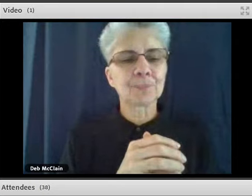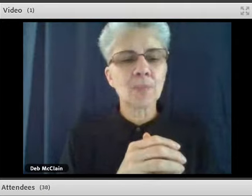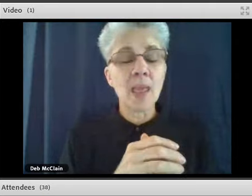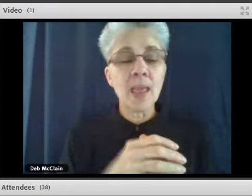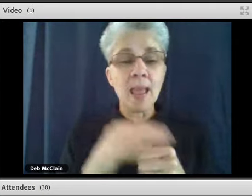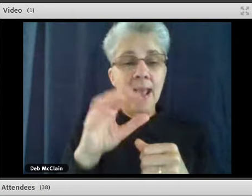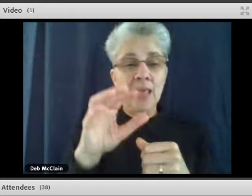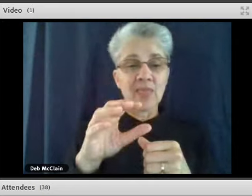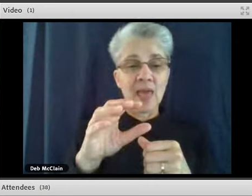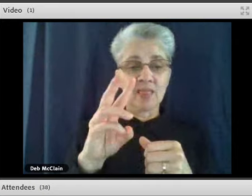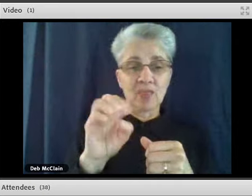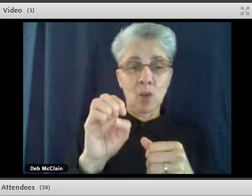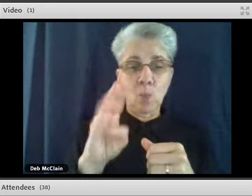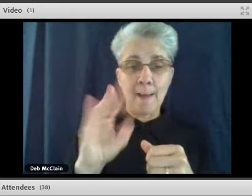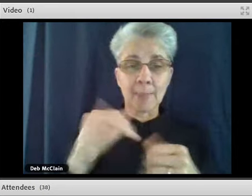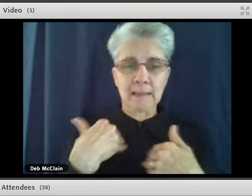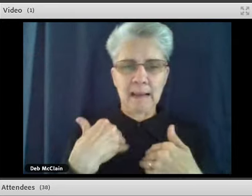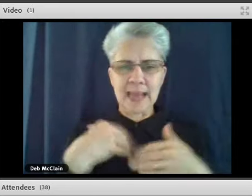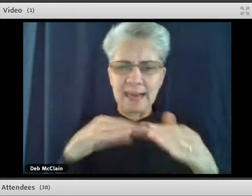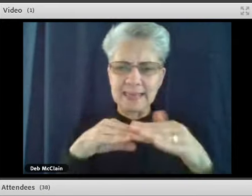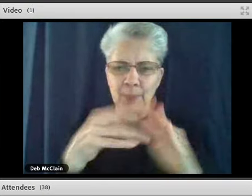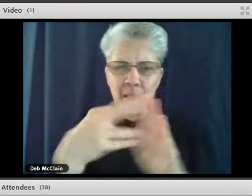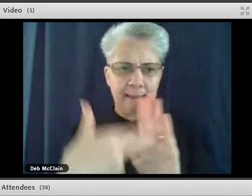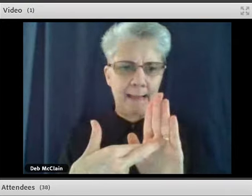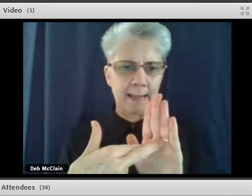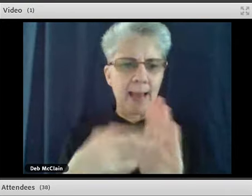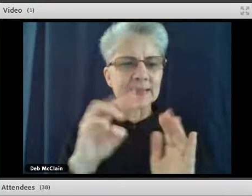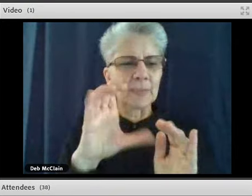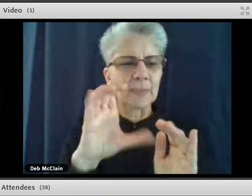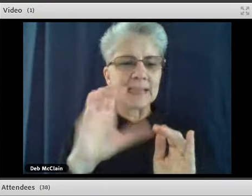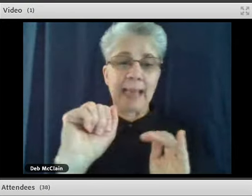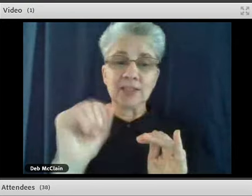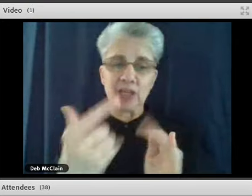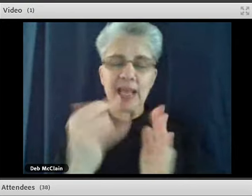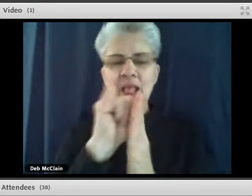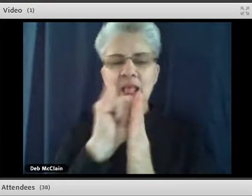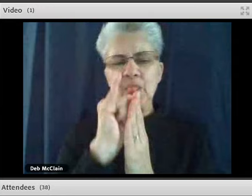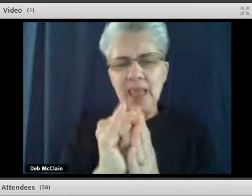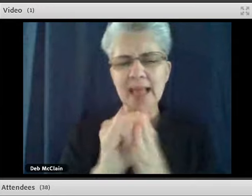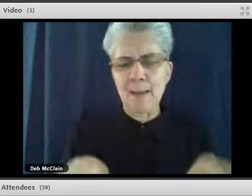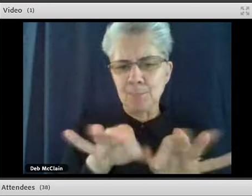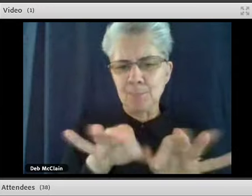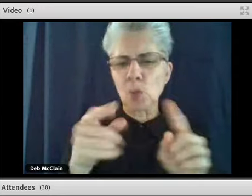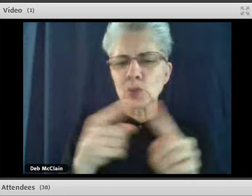And then, the Web Content Accessibility Guidelines. And those are so important to providing,